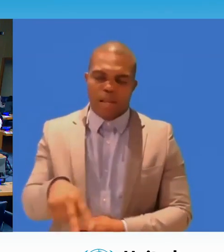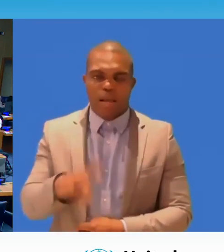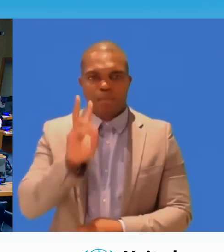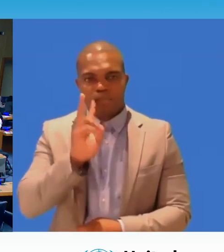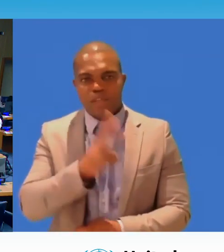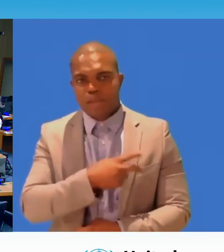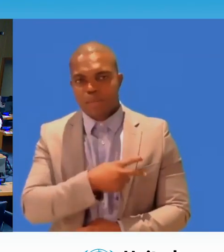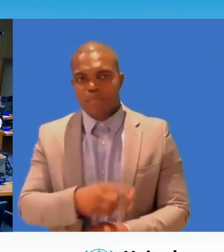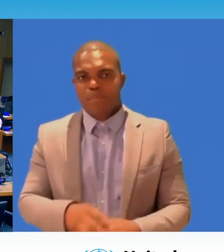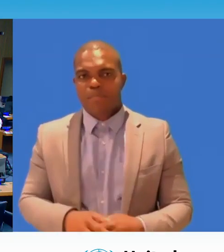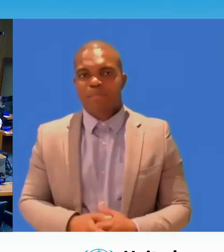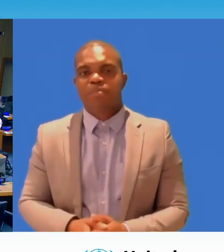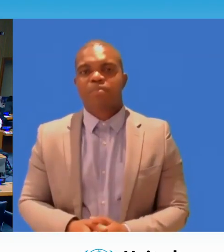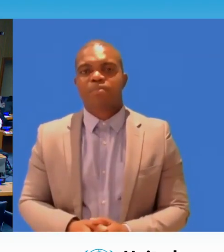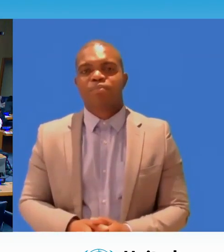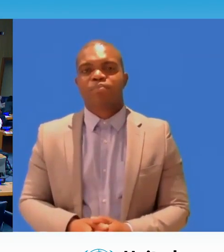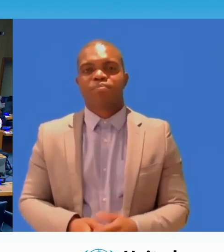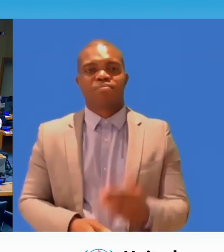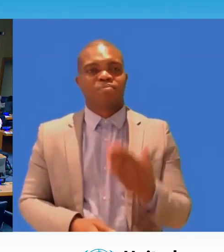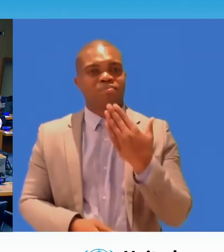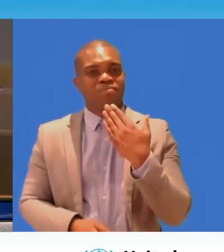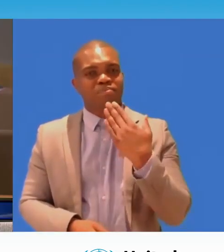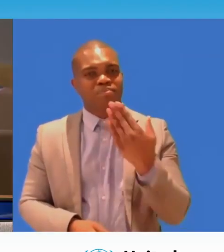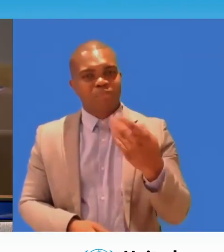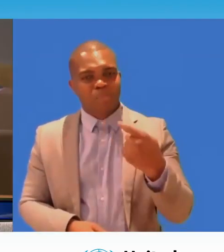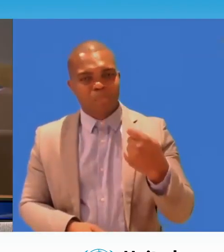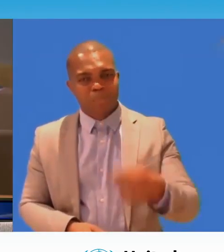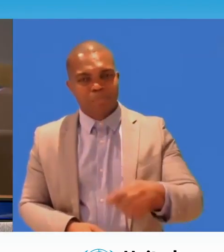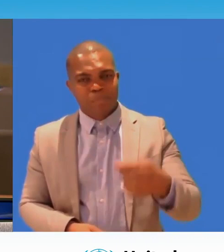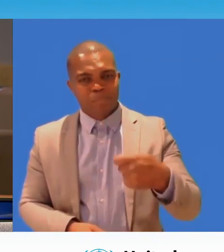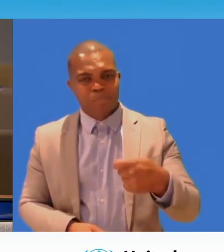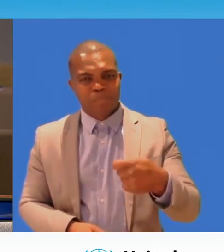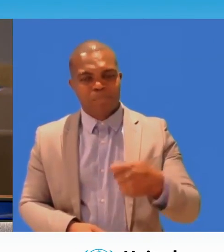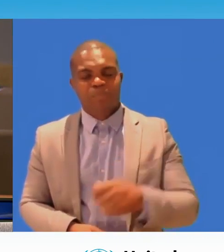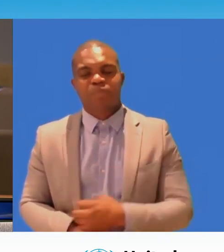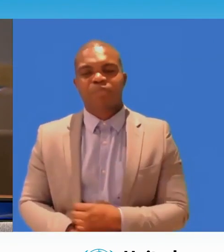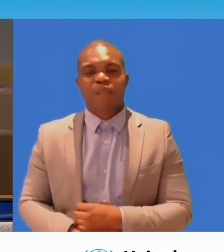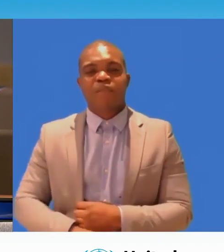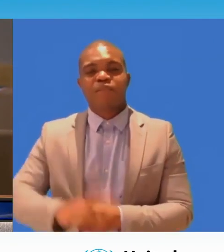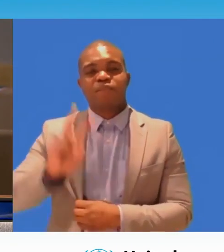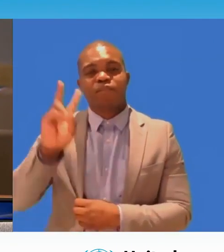thank you Mr President Vietnam welcomes the team of our conference rethinking disability